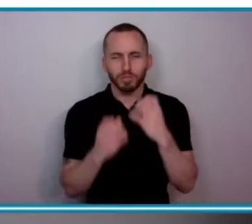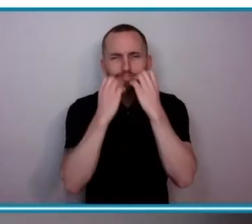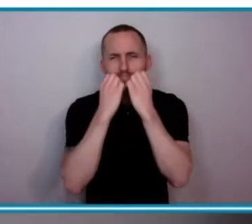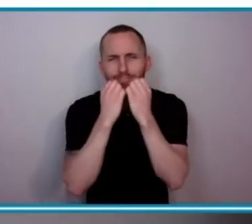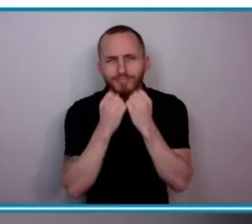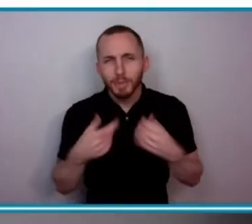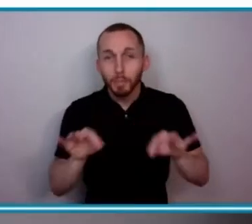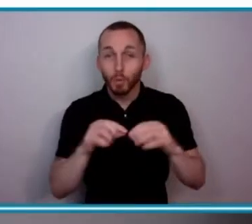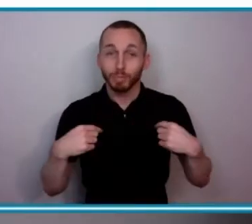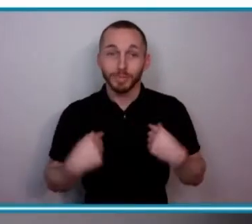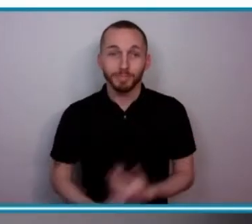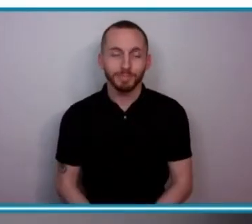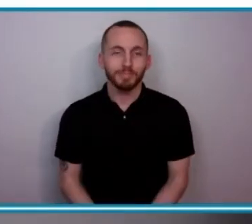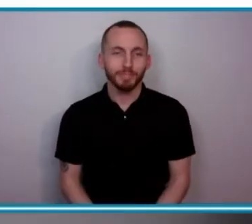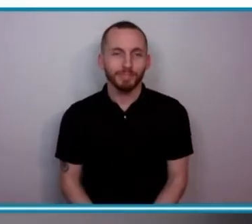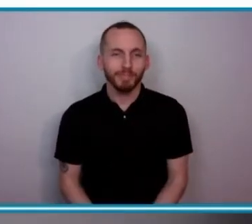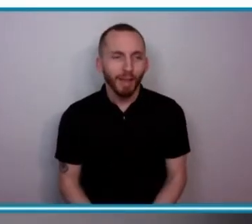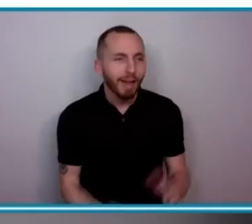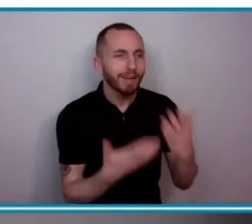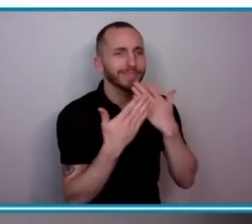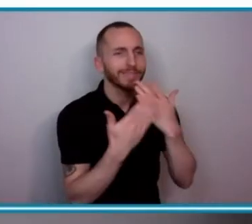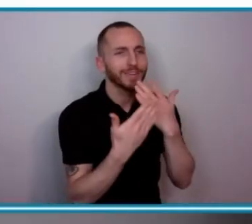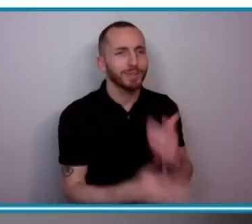Thanks so much, Dr. Bradt, how about you?